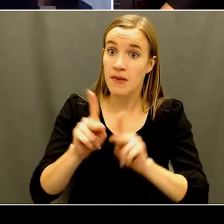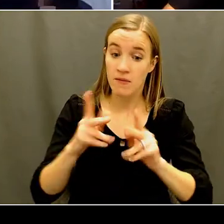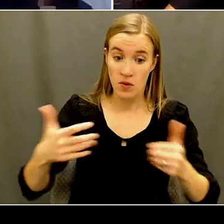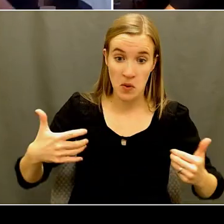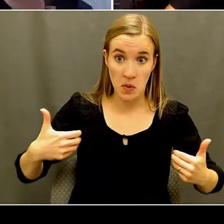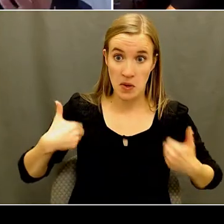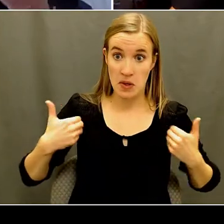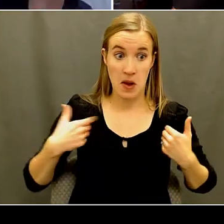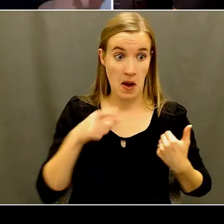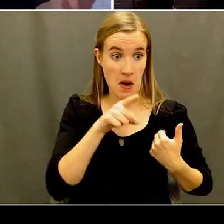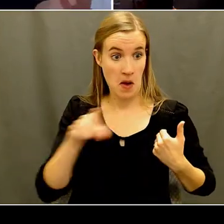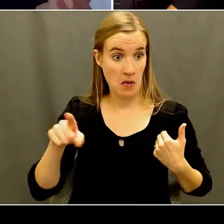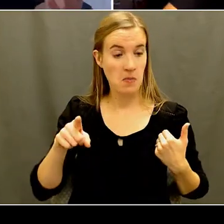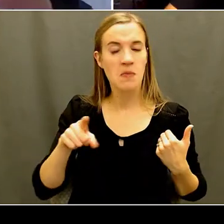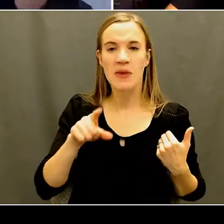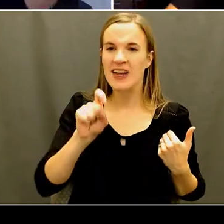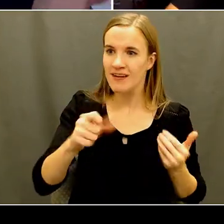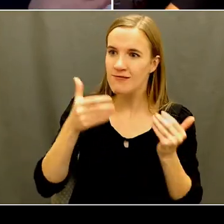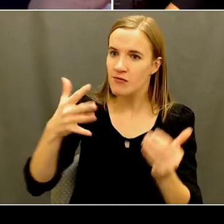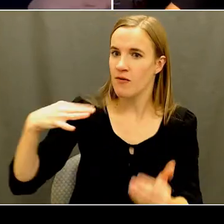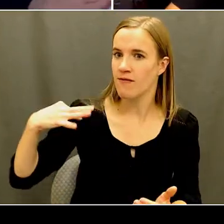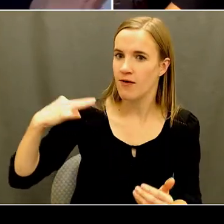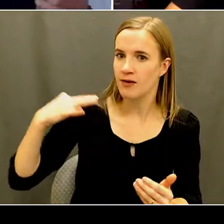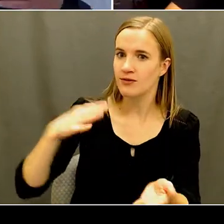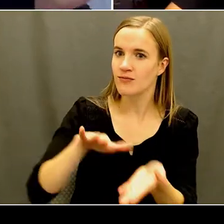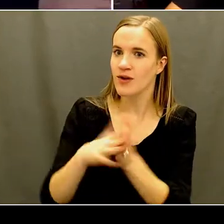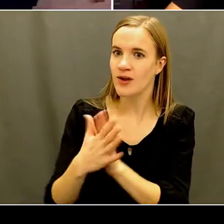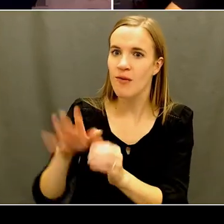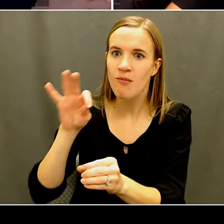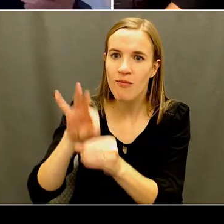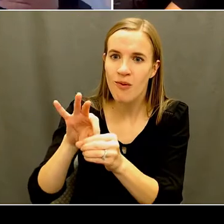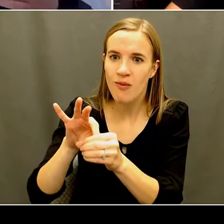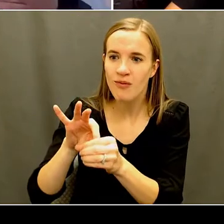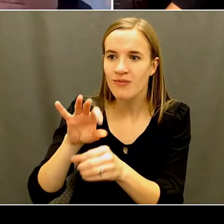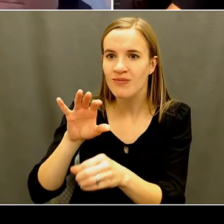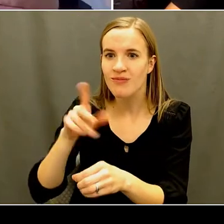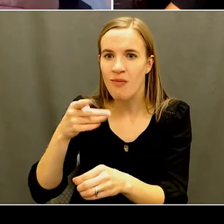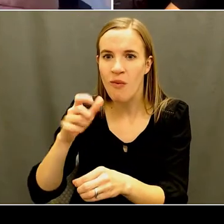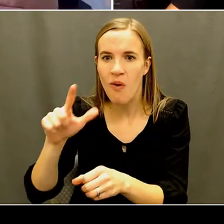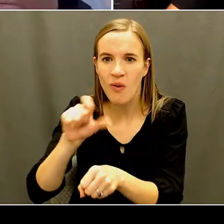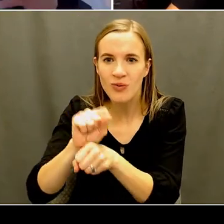And again, I mentioned that the Senate has, you know, left the building. If the